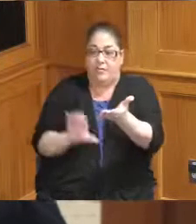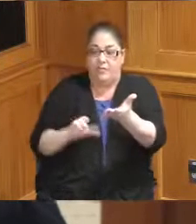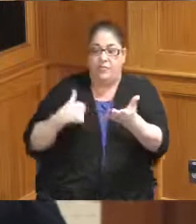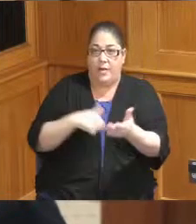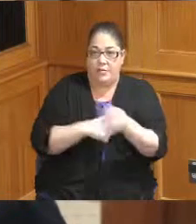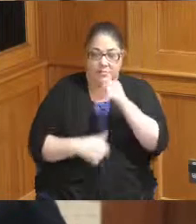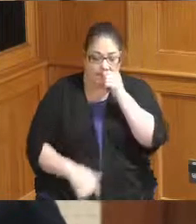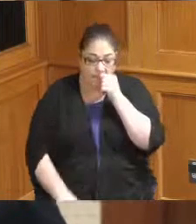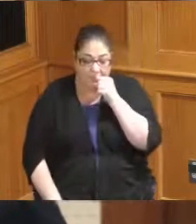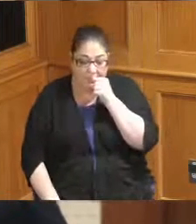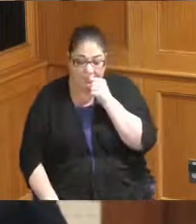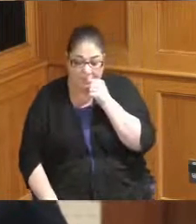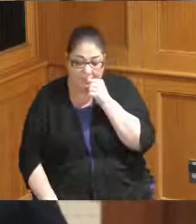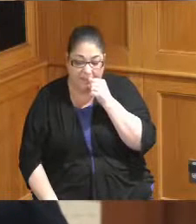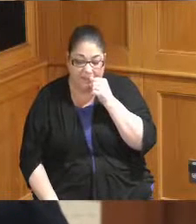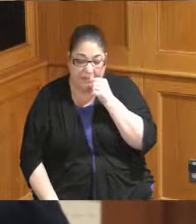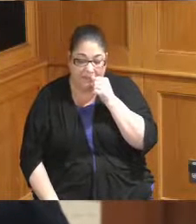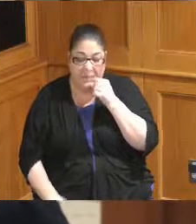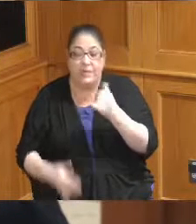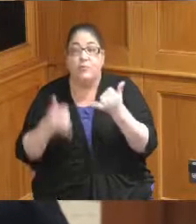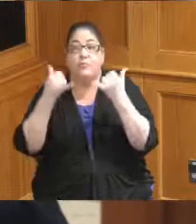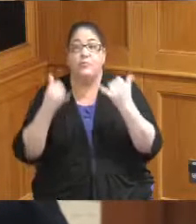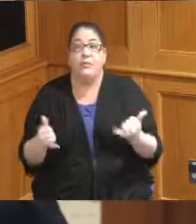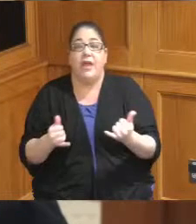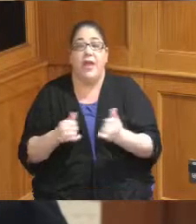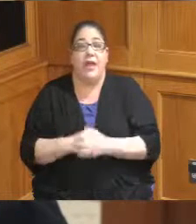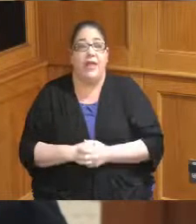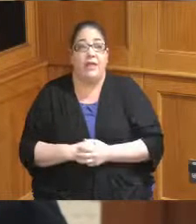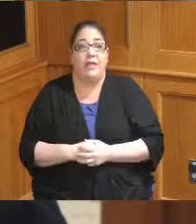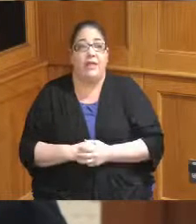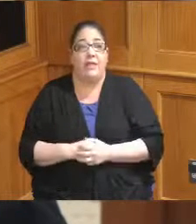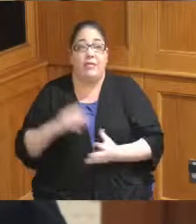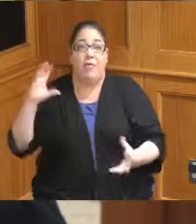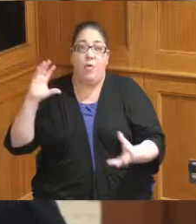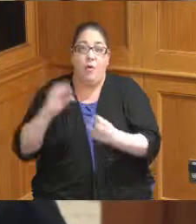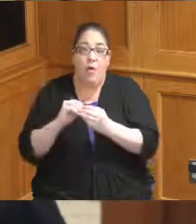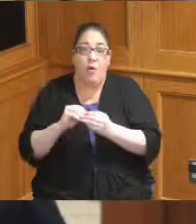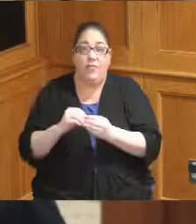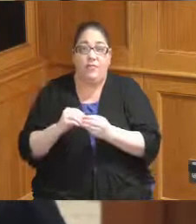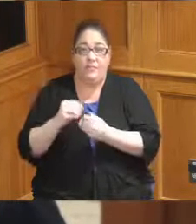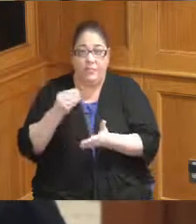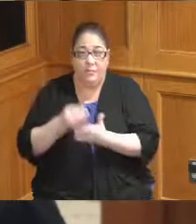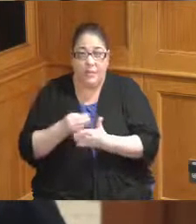as of today under this Grant and the activities that we've taken and we've been to your board in